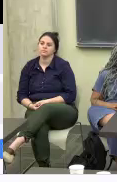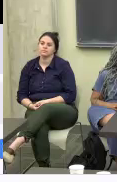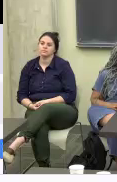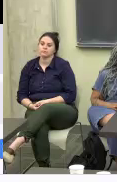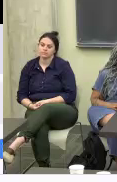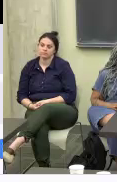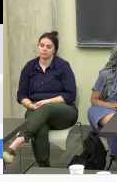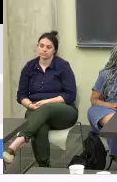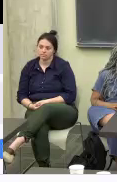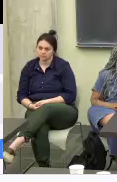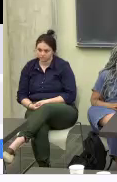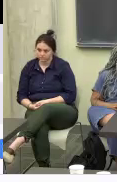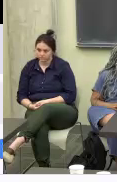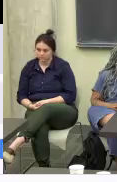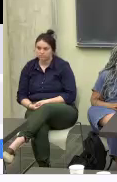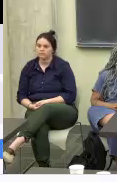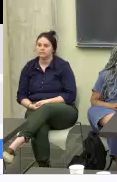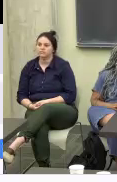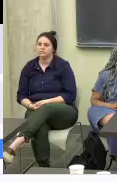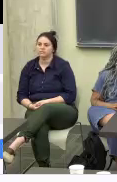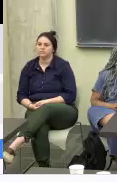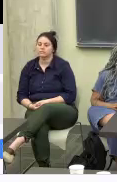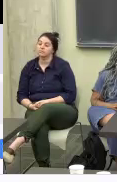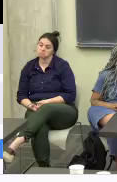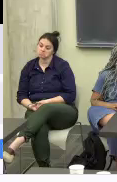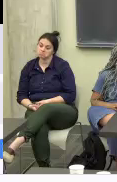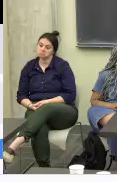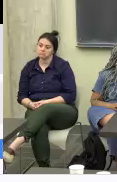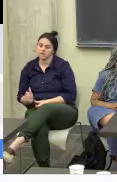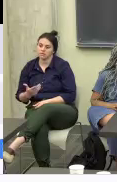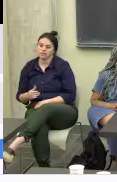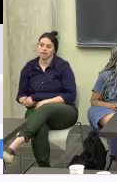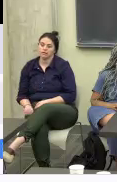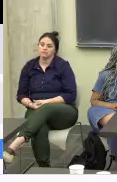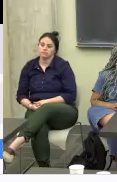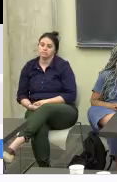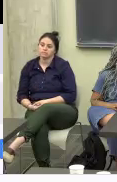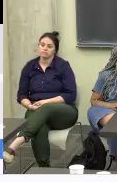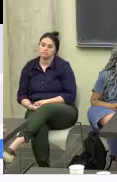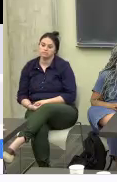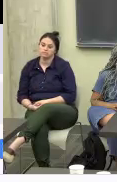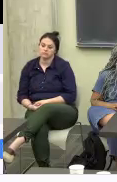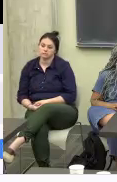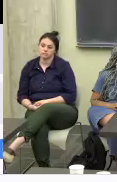or lecturer Speaking to learners to student participants, and you kind of listen and maybe